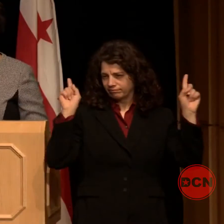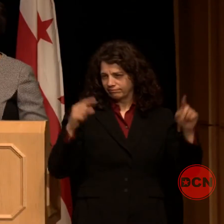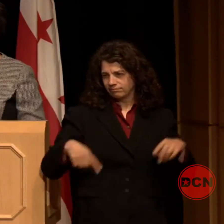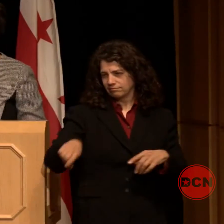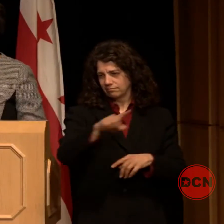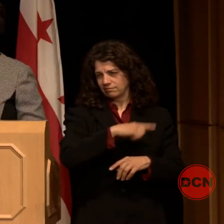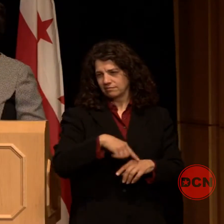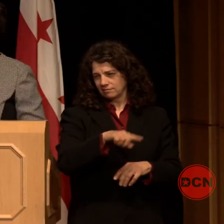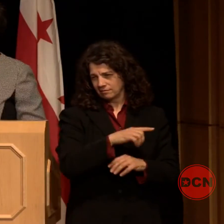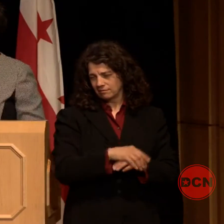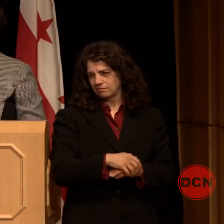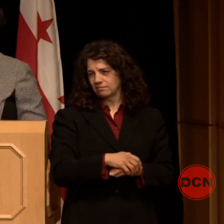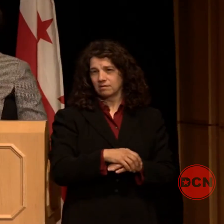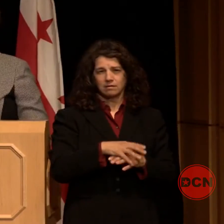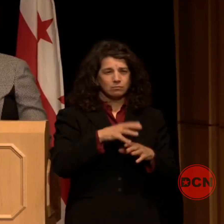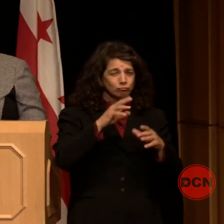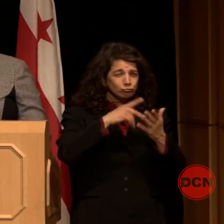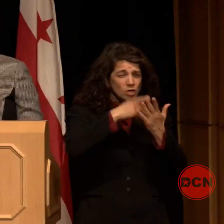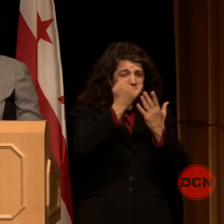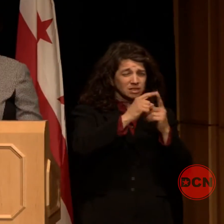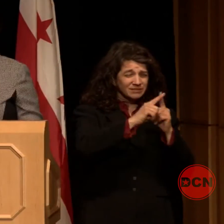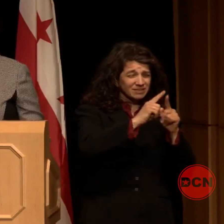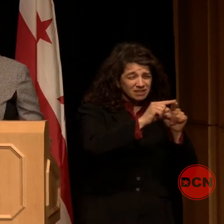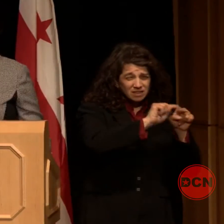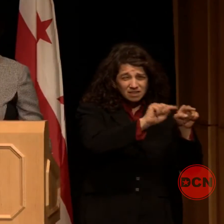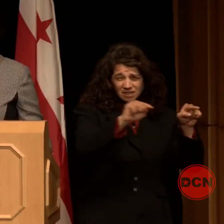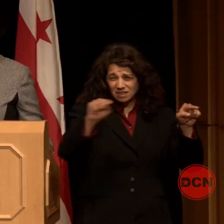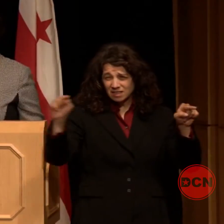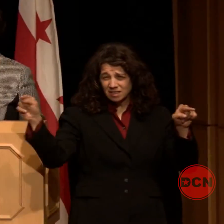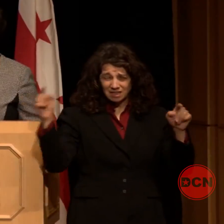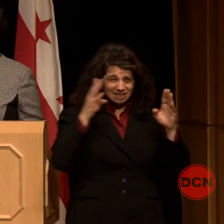DMPED OFFICE ITSELF, BUT ALSO IN THE ENTIRE DMPED CLUSTER.